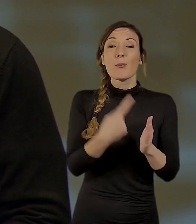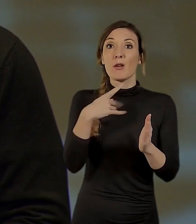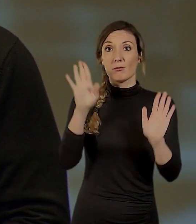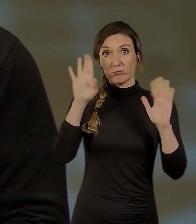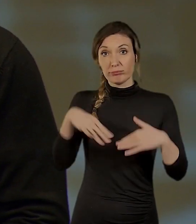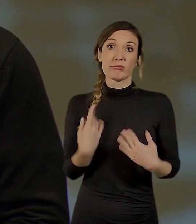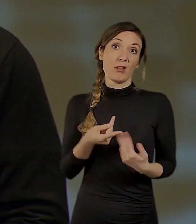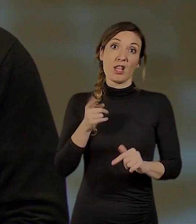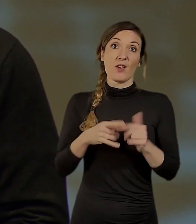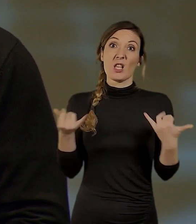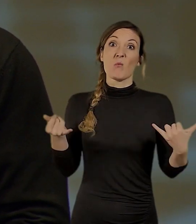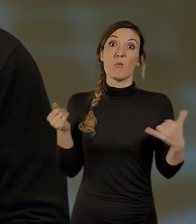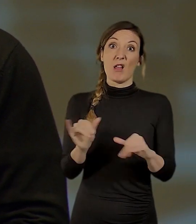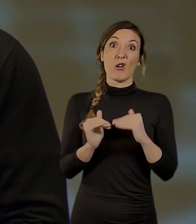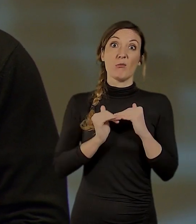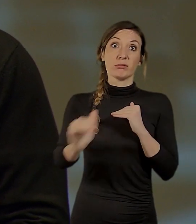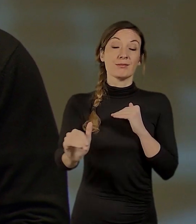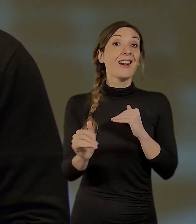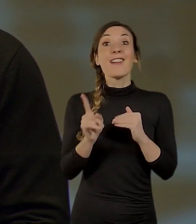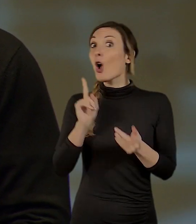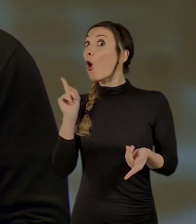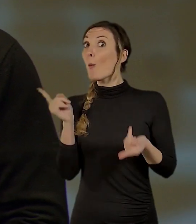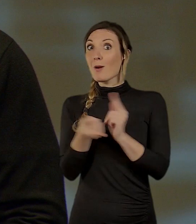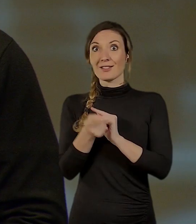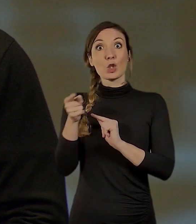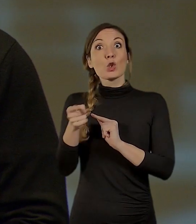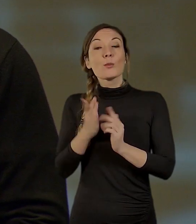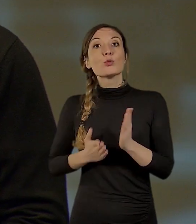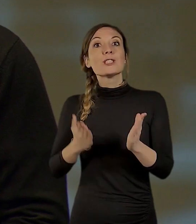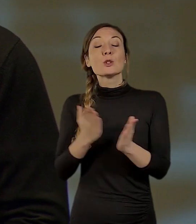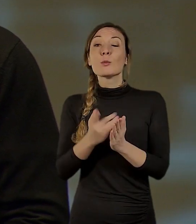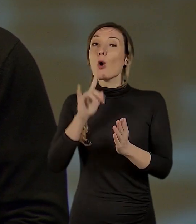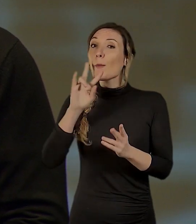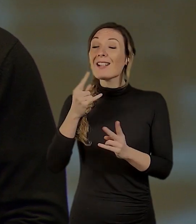The Prague 12 municipal district understood. In fact, it had already implemented smaller projects in